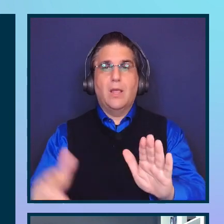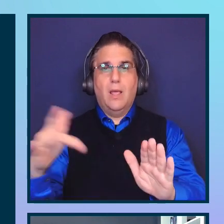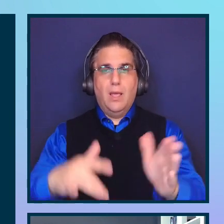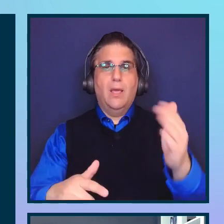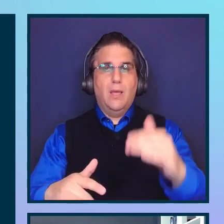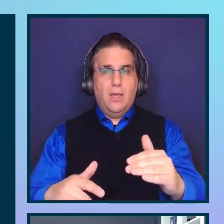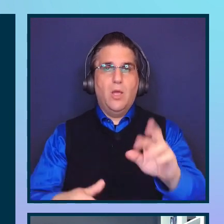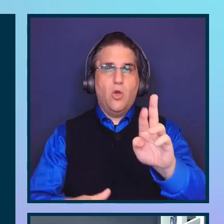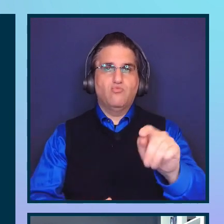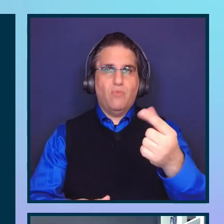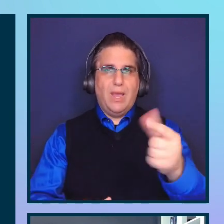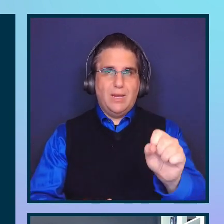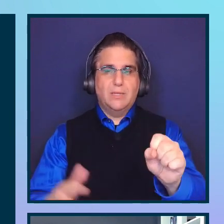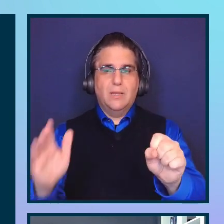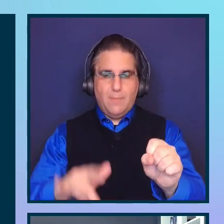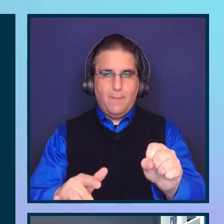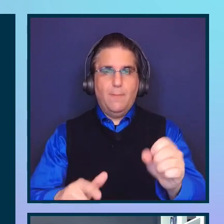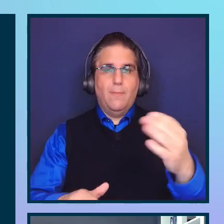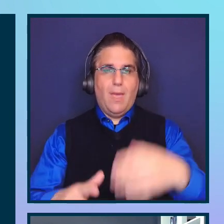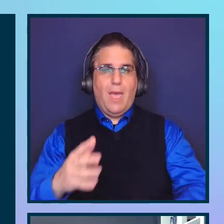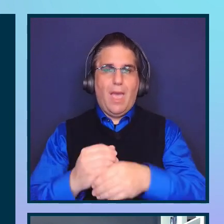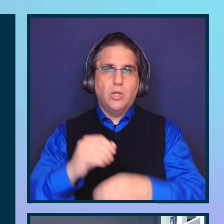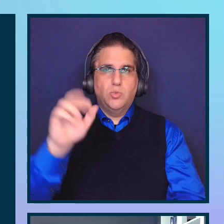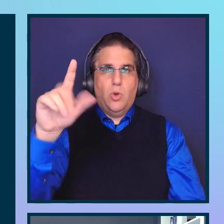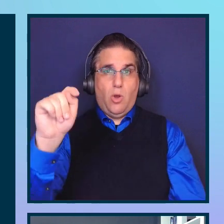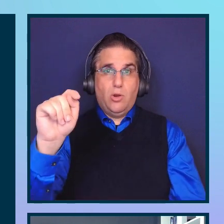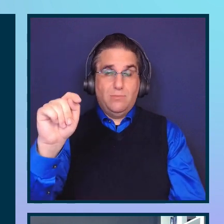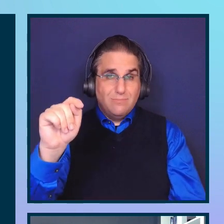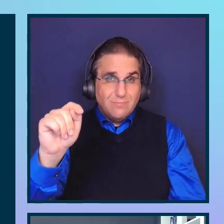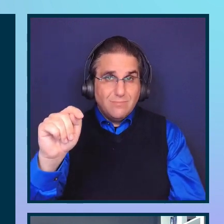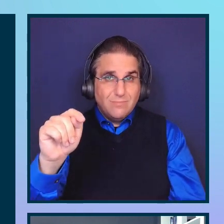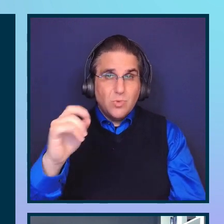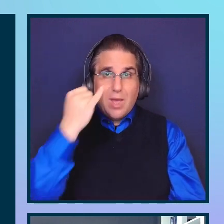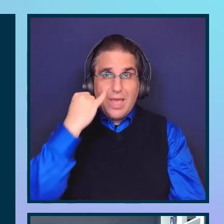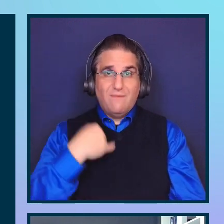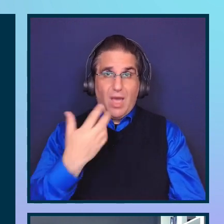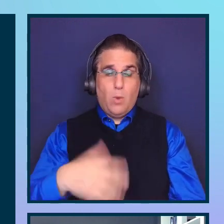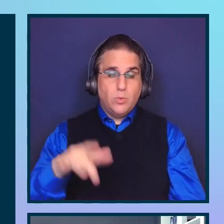to add to cart. So 11 taps on the keyboard before you can add to the cart.